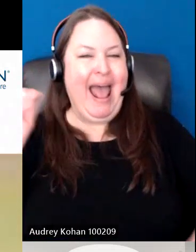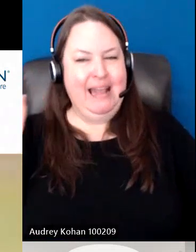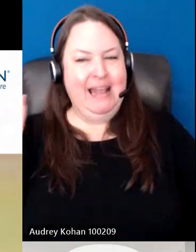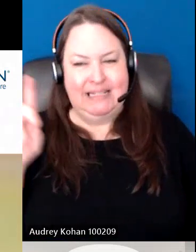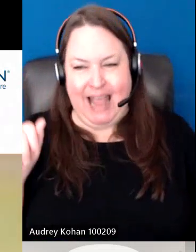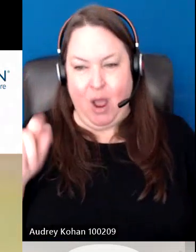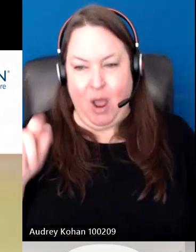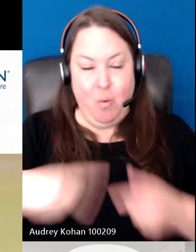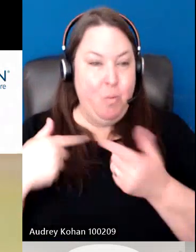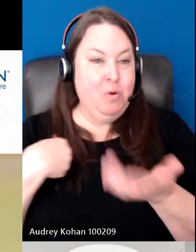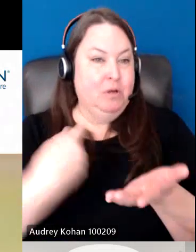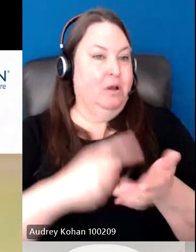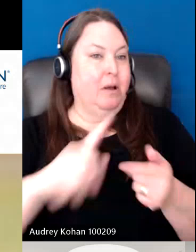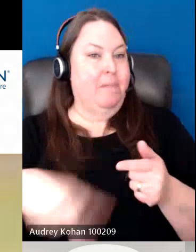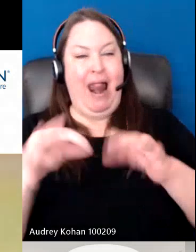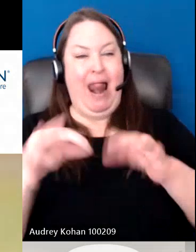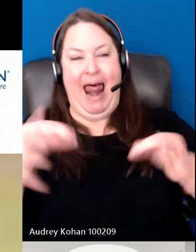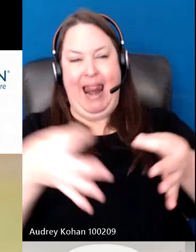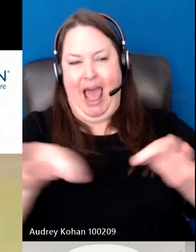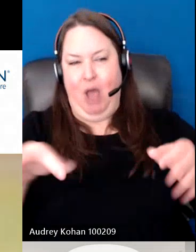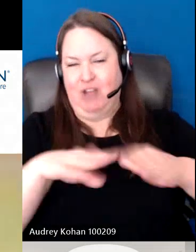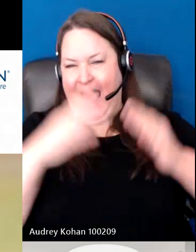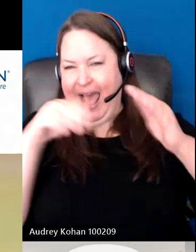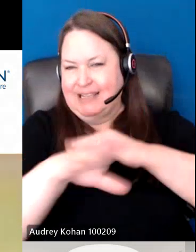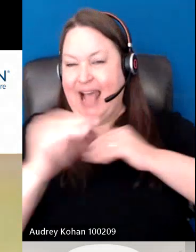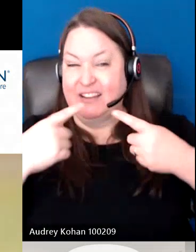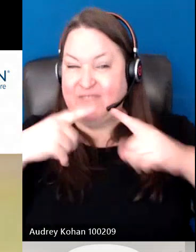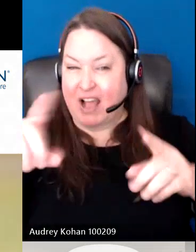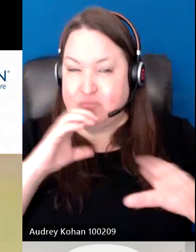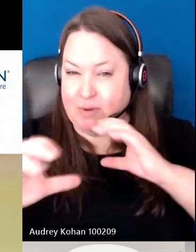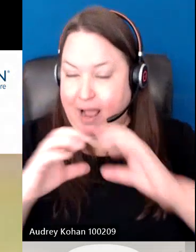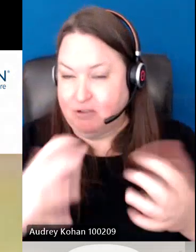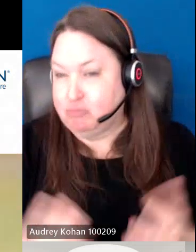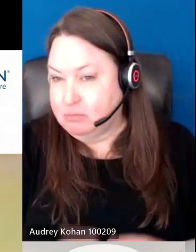talking about language access and effective communication because many of you will know